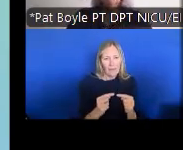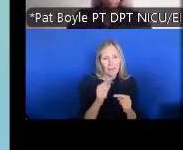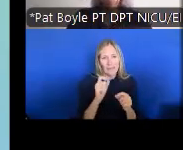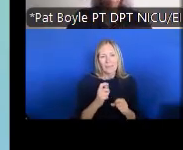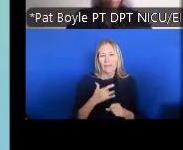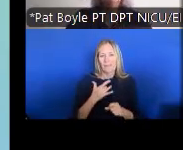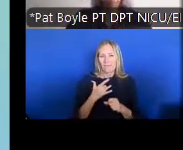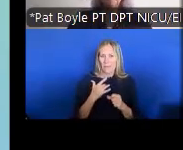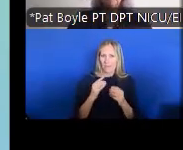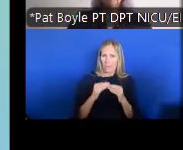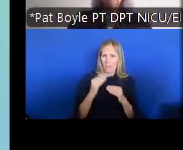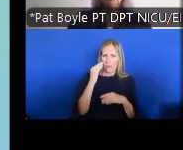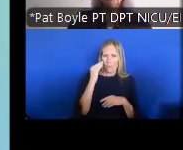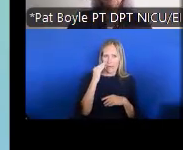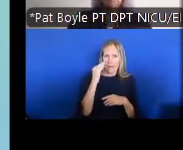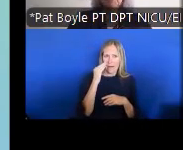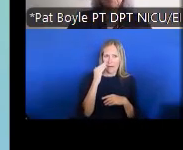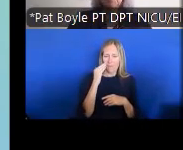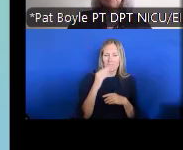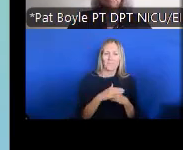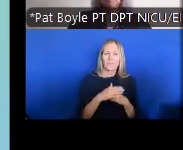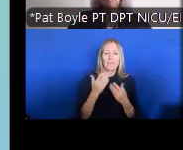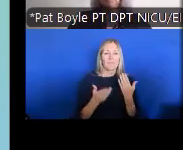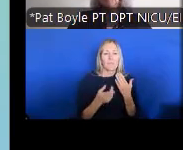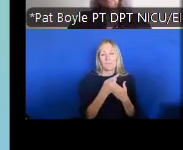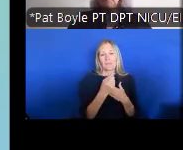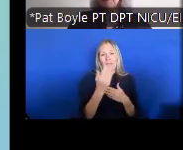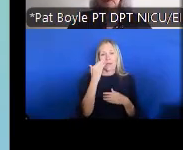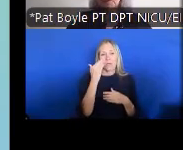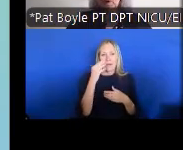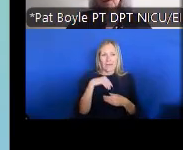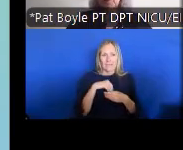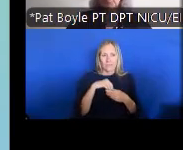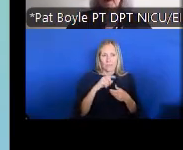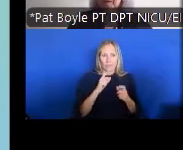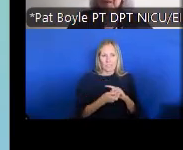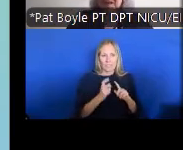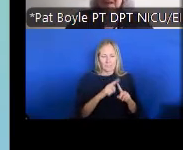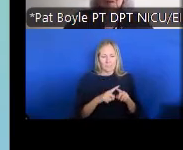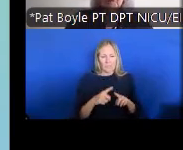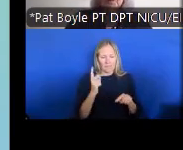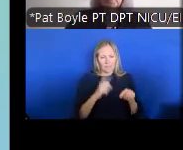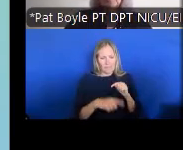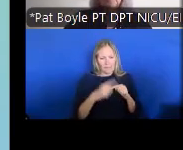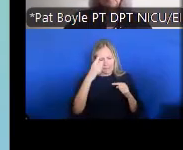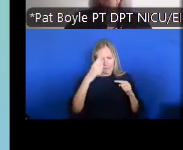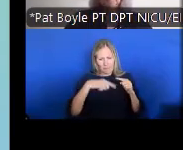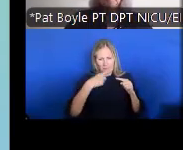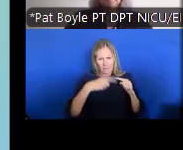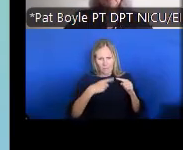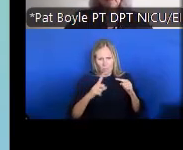A child may be aware of internal changes, but not be able to process what or where the sensations are coming from, and